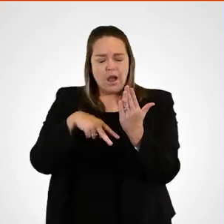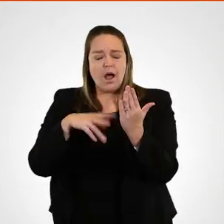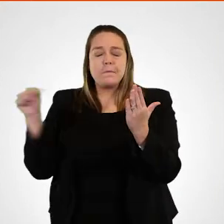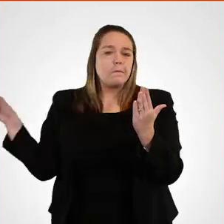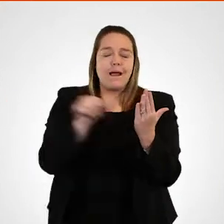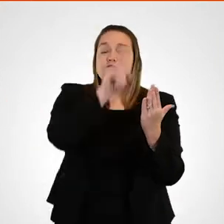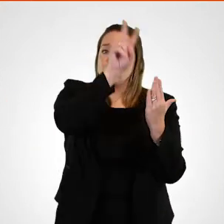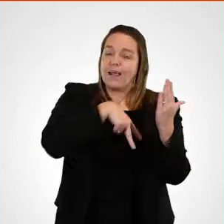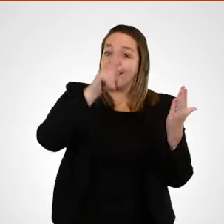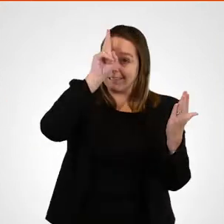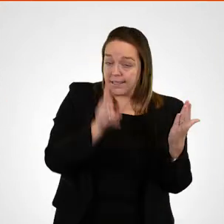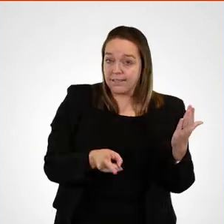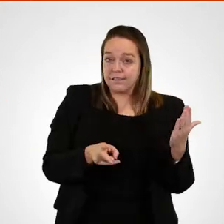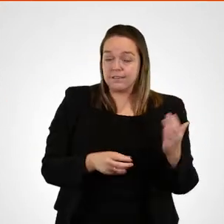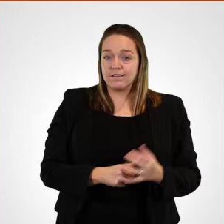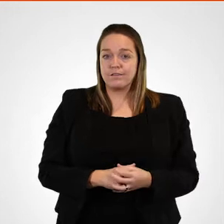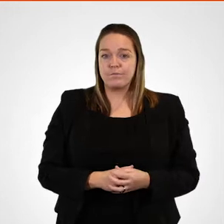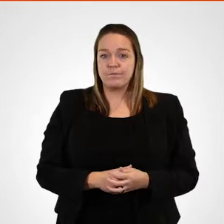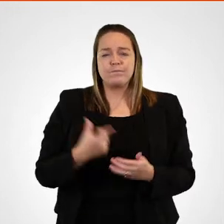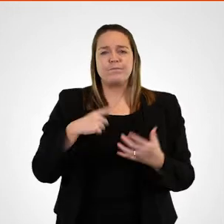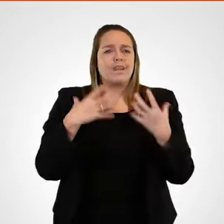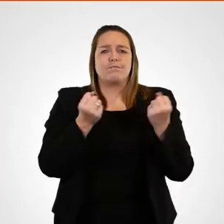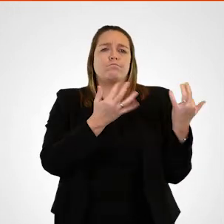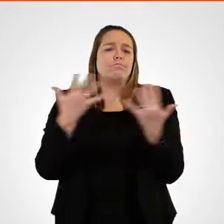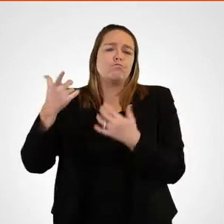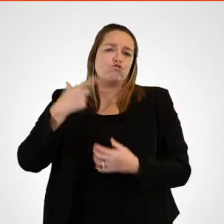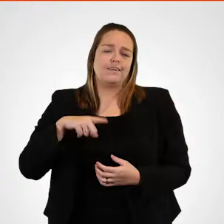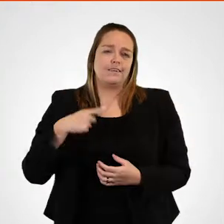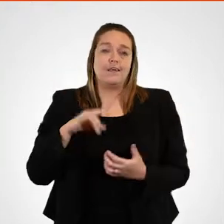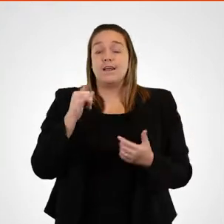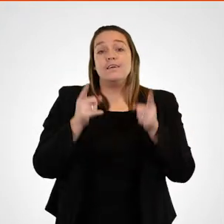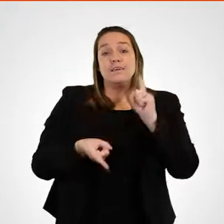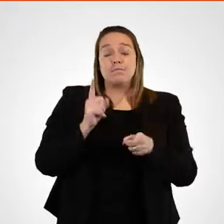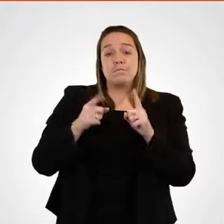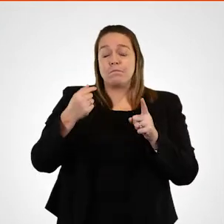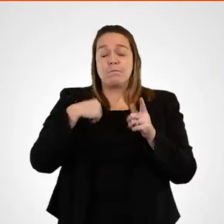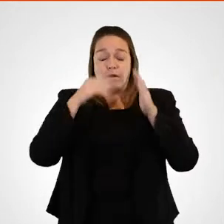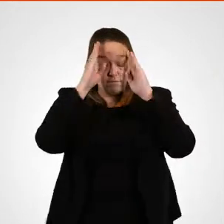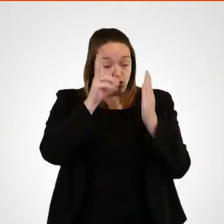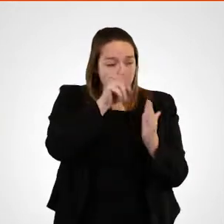and it happens for multiple reasons. Sometimes we lose focus,